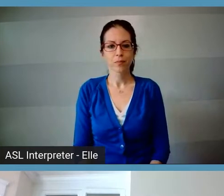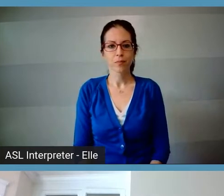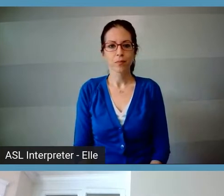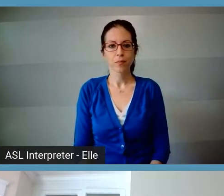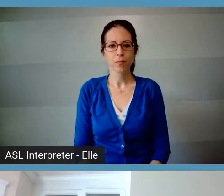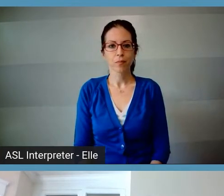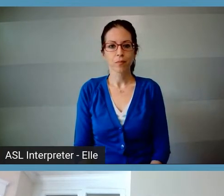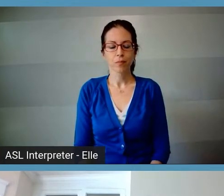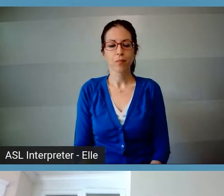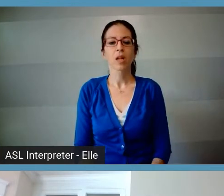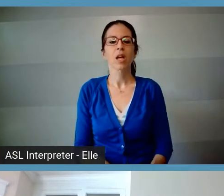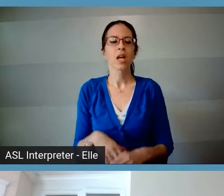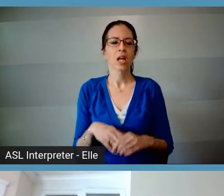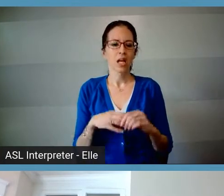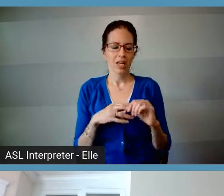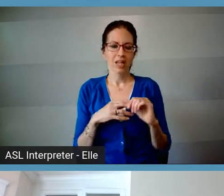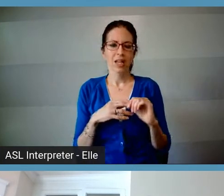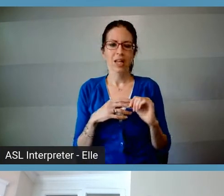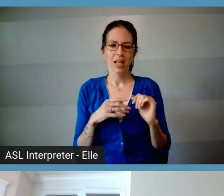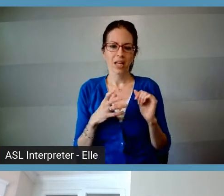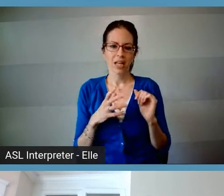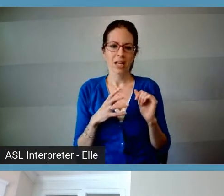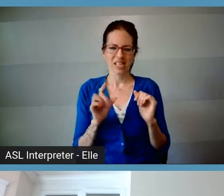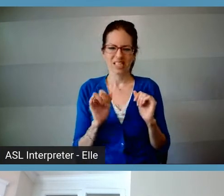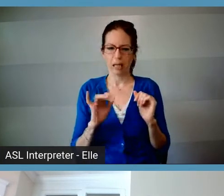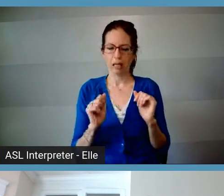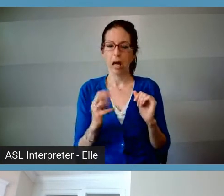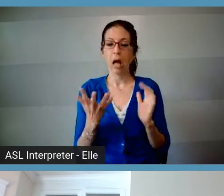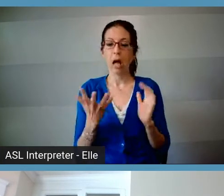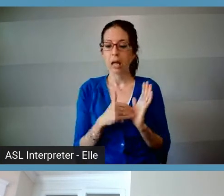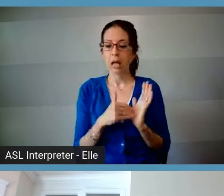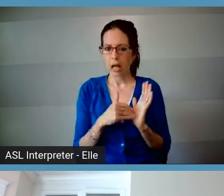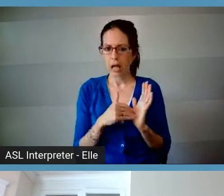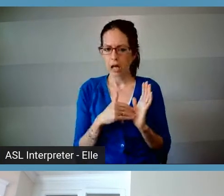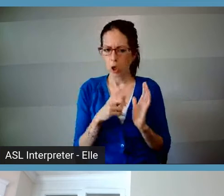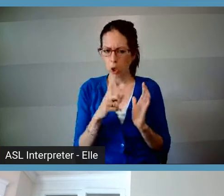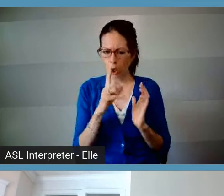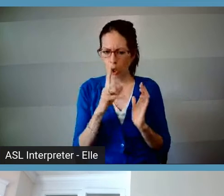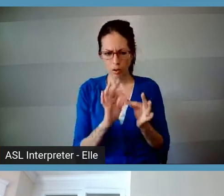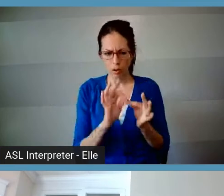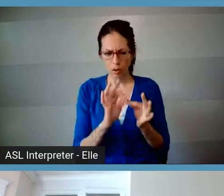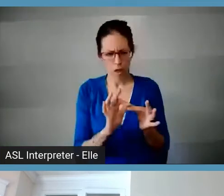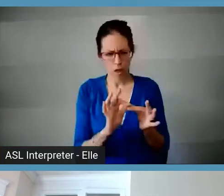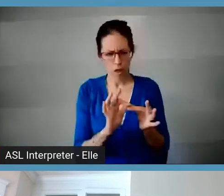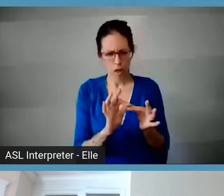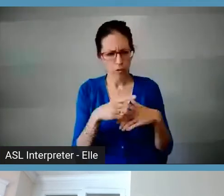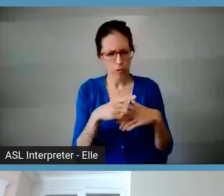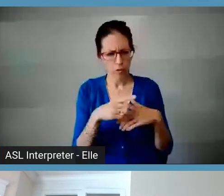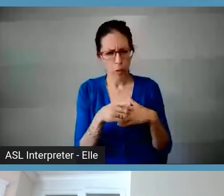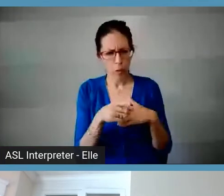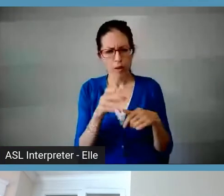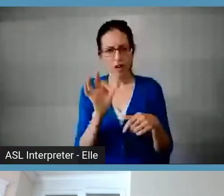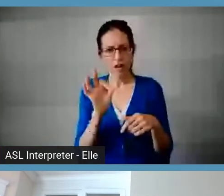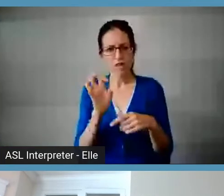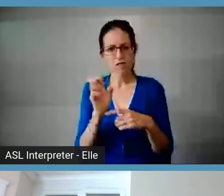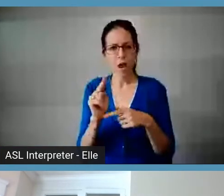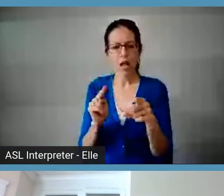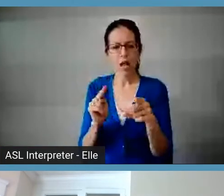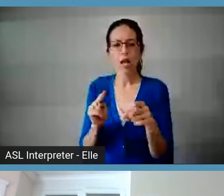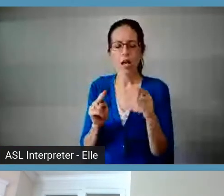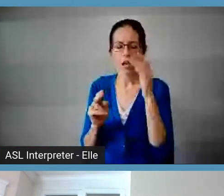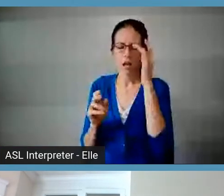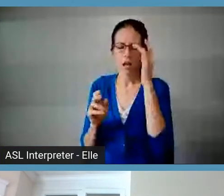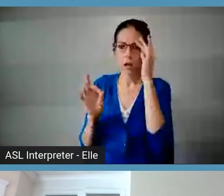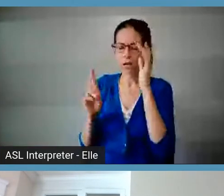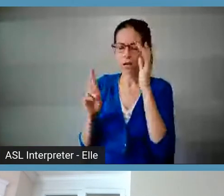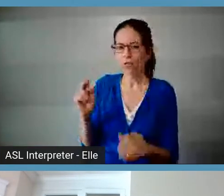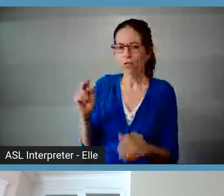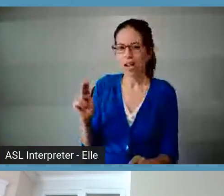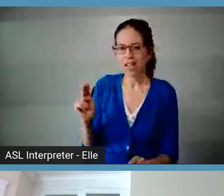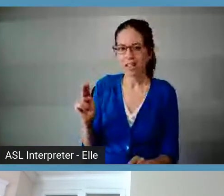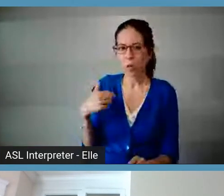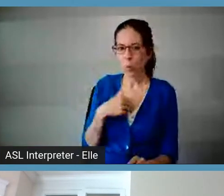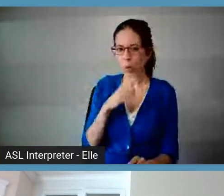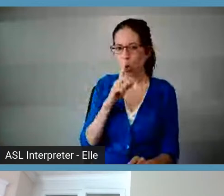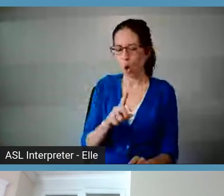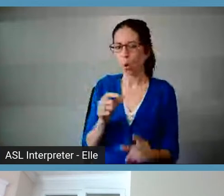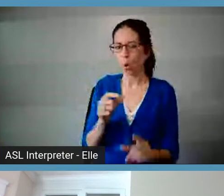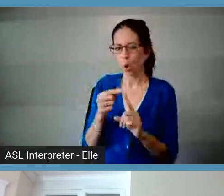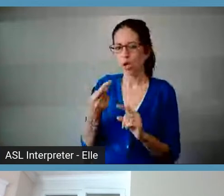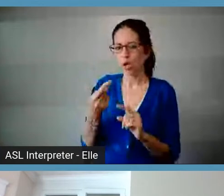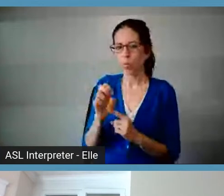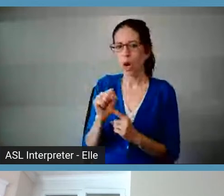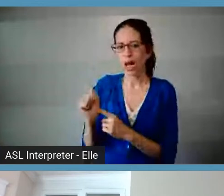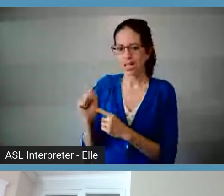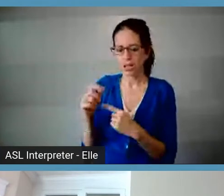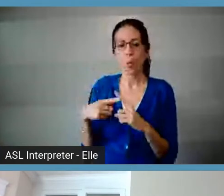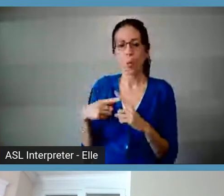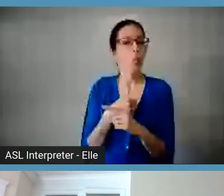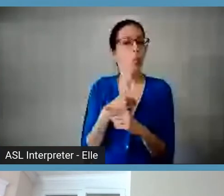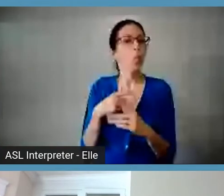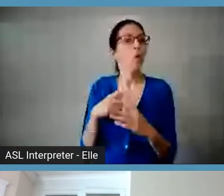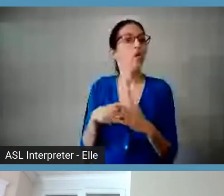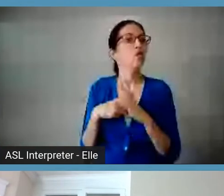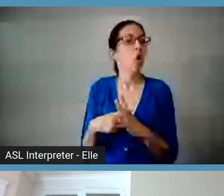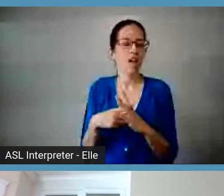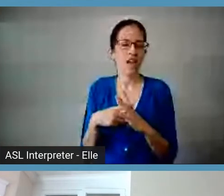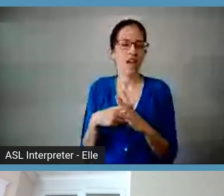Like Cathy we are in WordPress which when we started was one of the first platforms